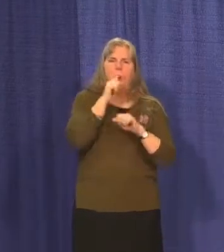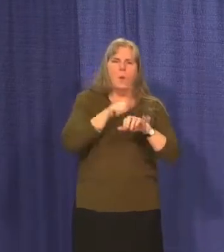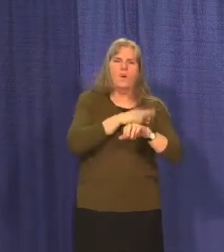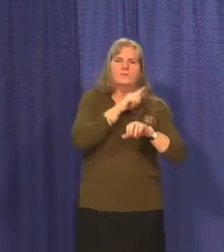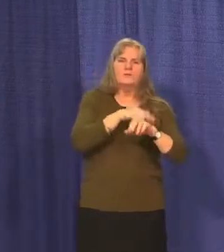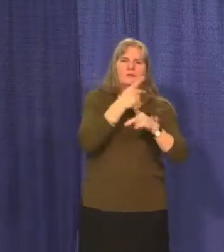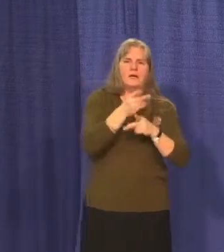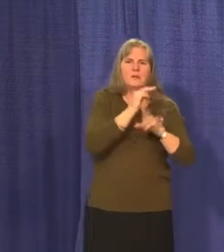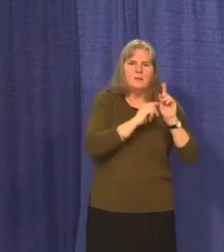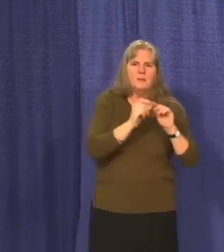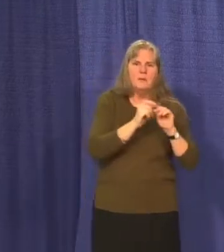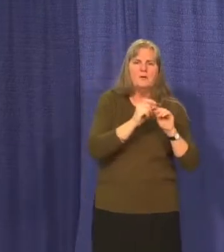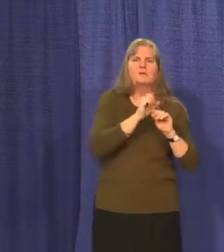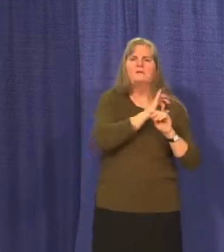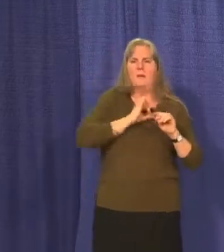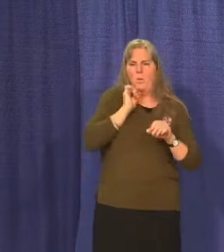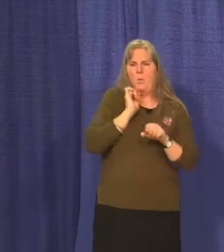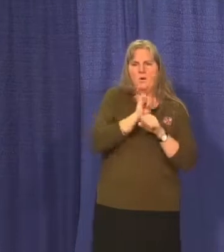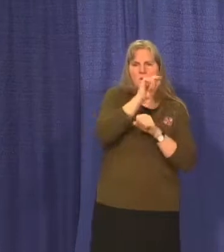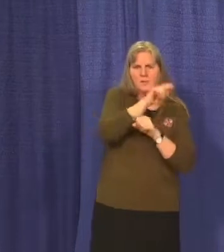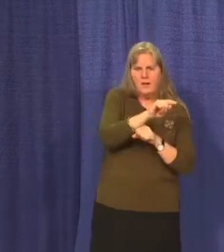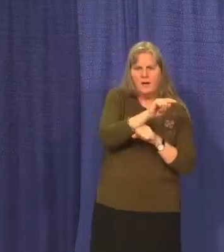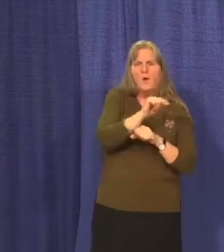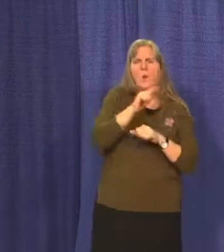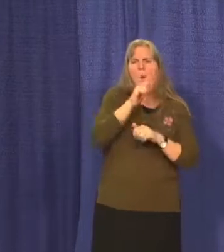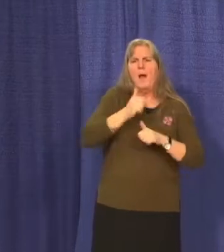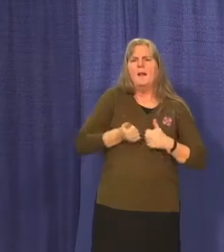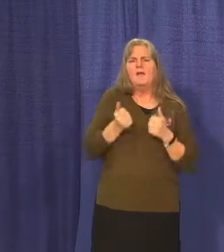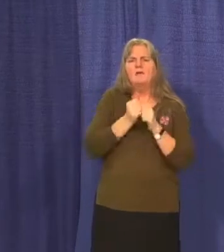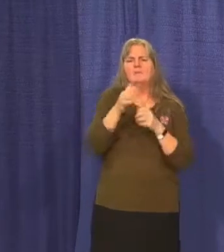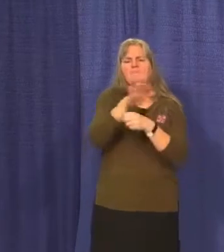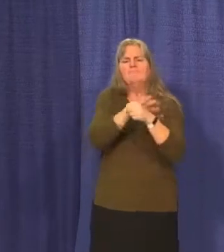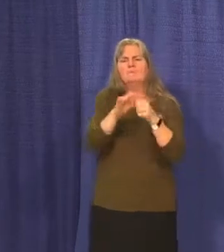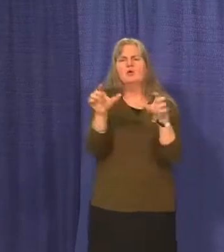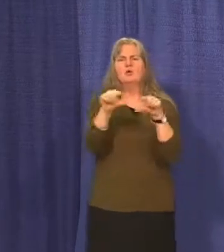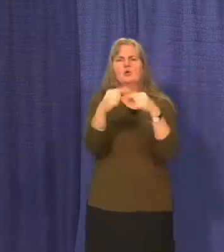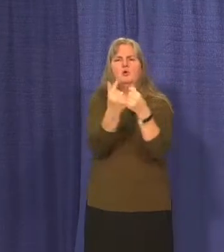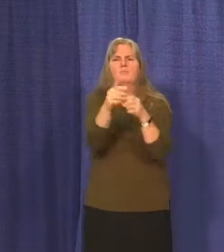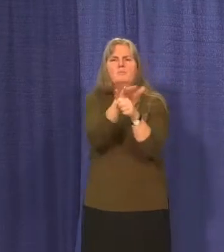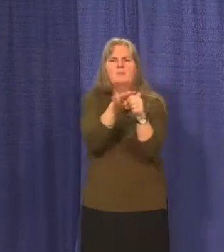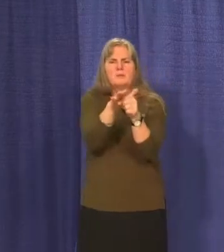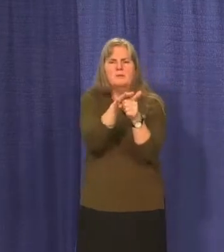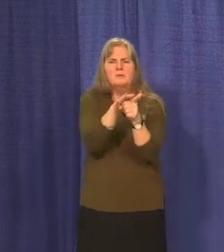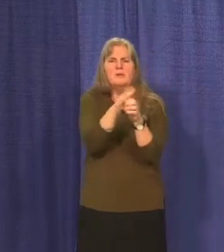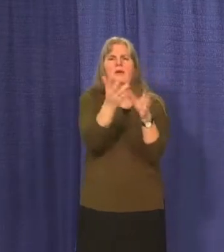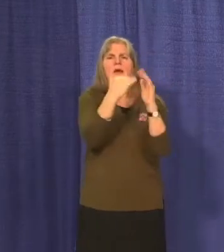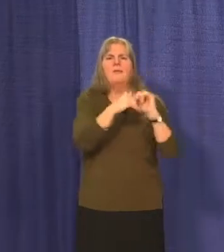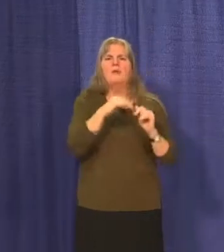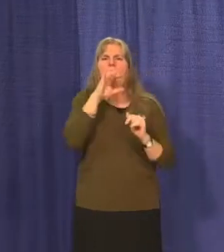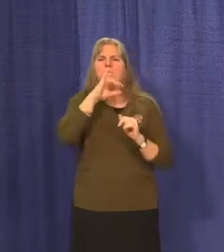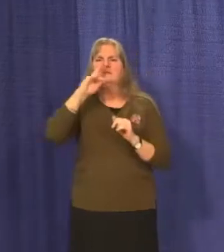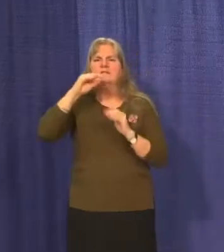clinics starting with long-term care residents, the staff of care for them, and others living in Conroe get settings.